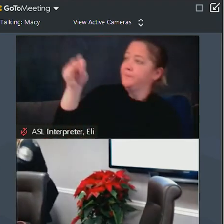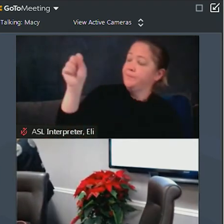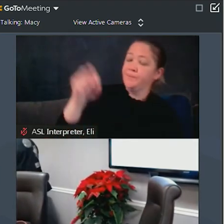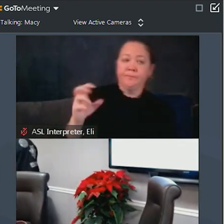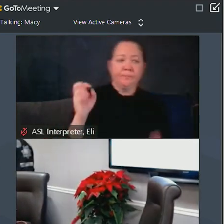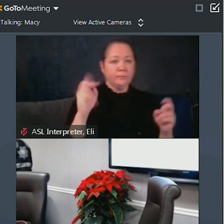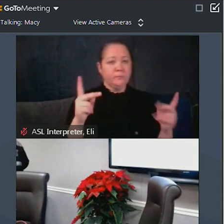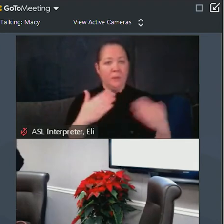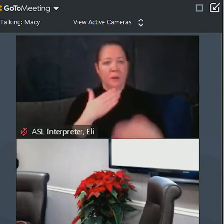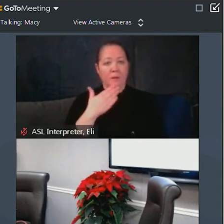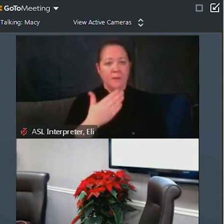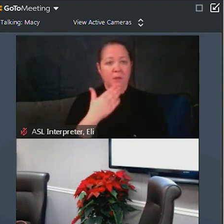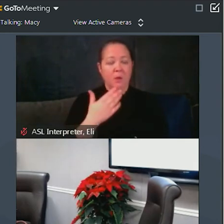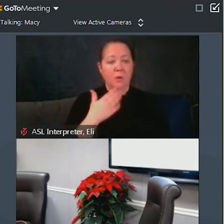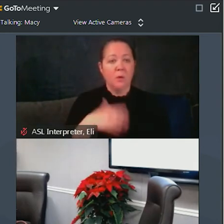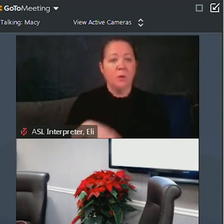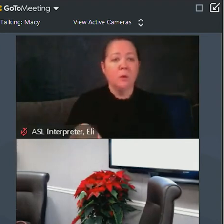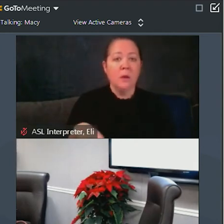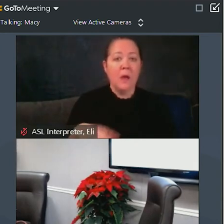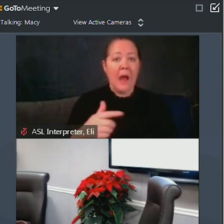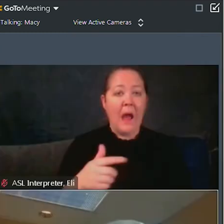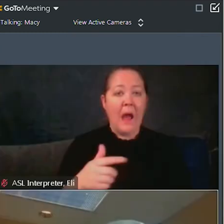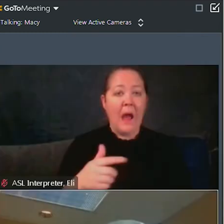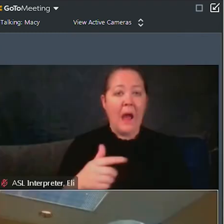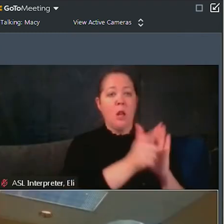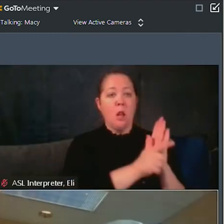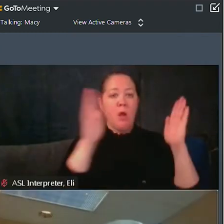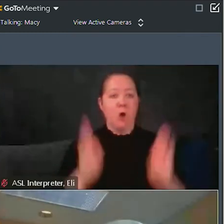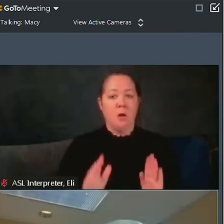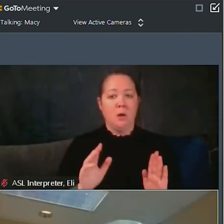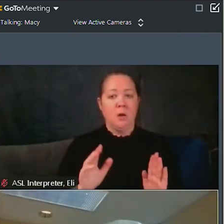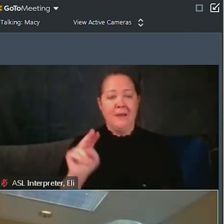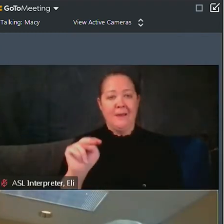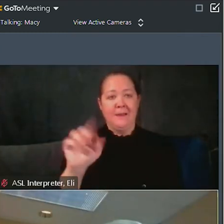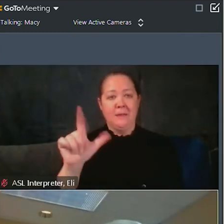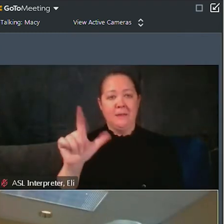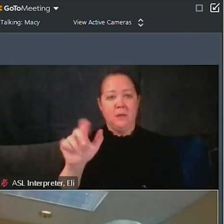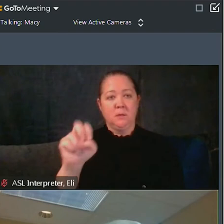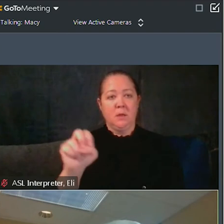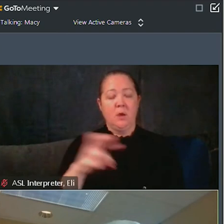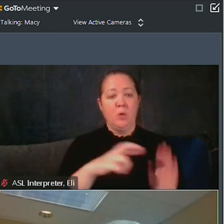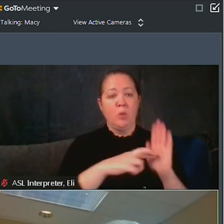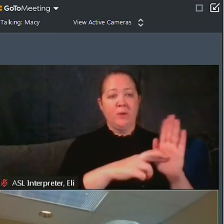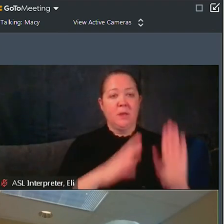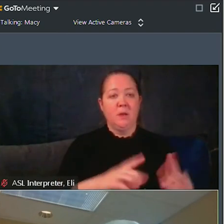I'm sure we're missing a lawyer in this case, representing Regina Bryan, Mark Nelson,